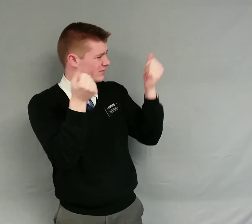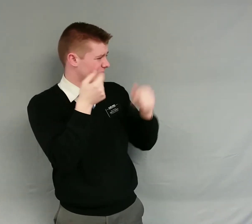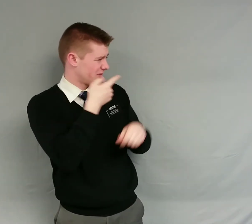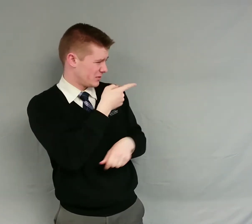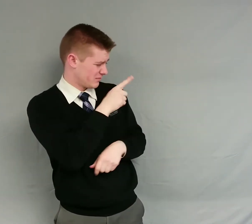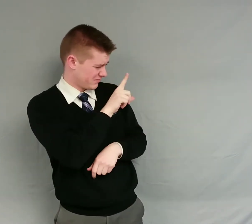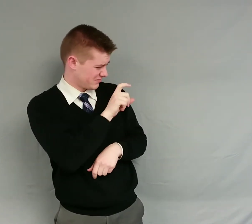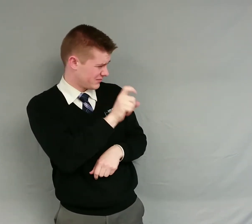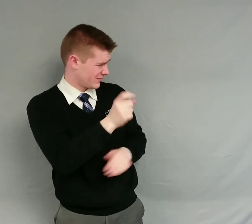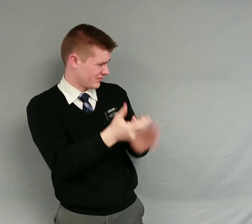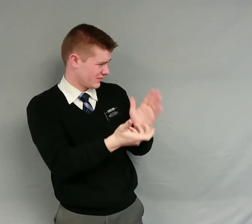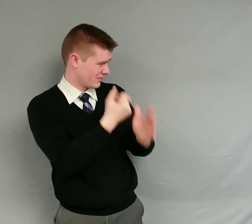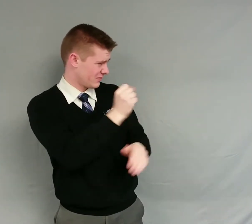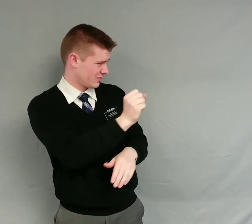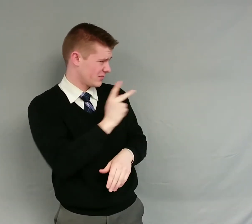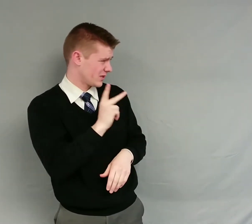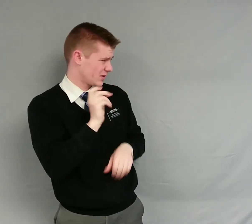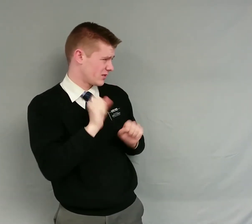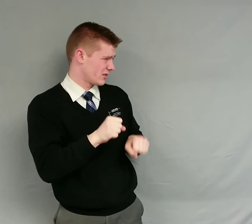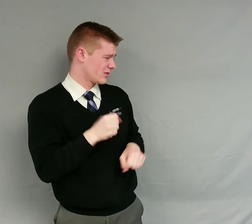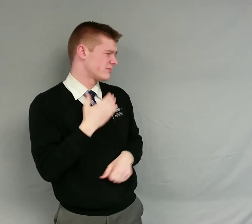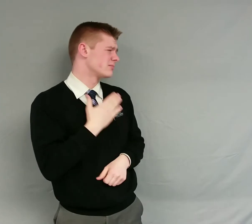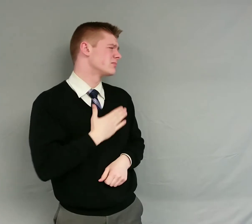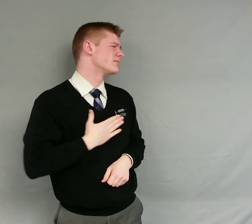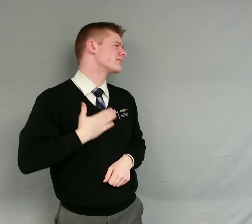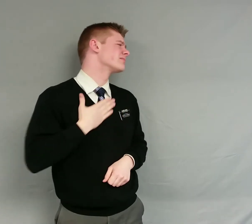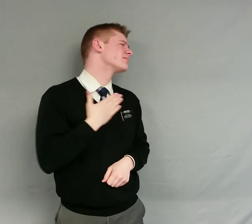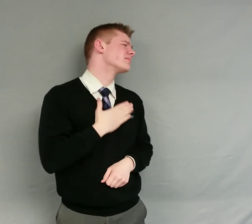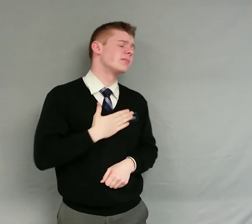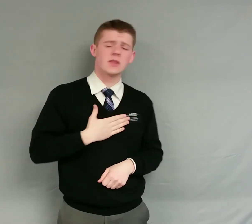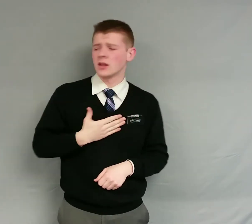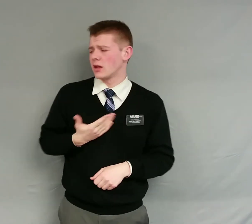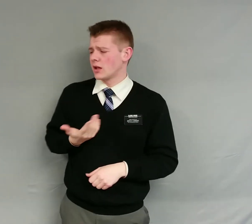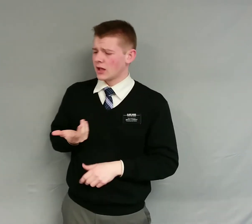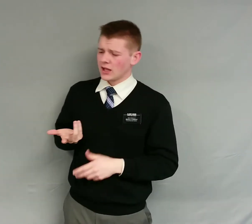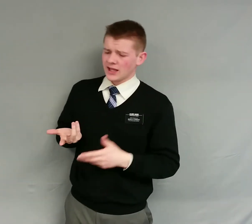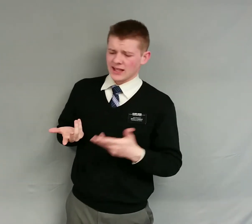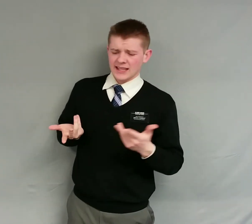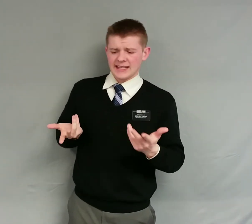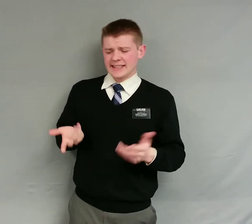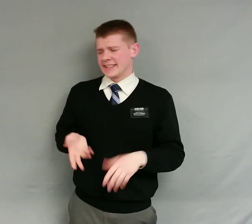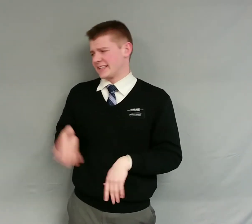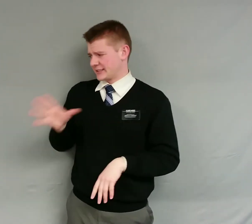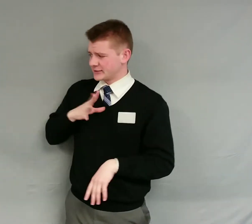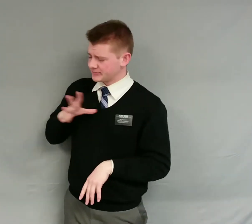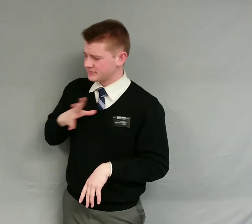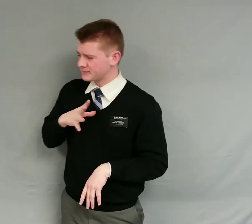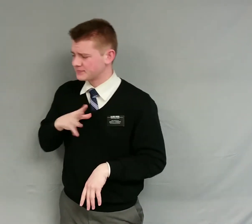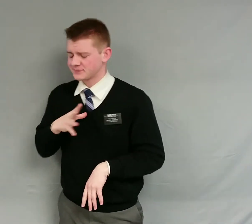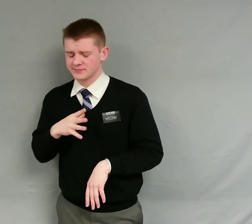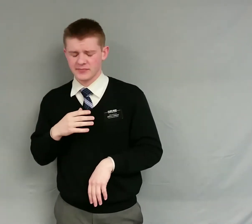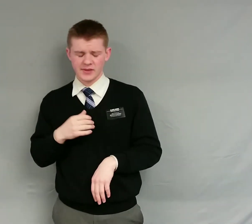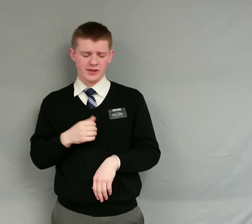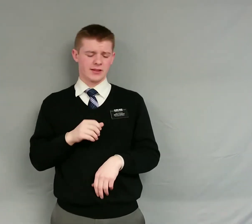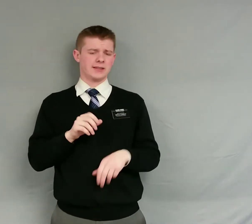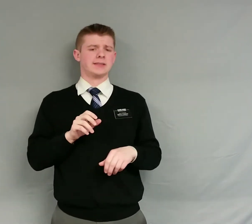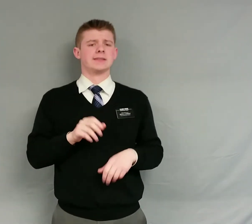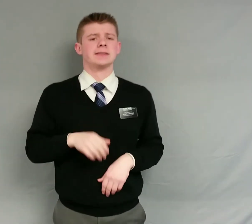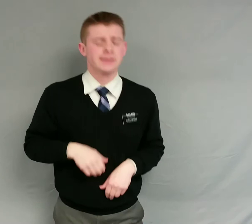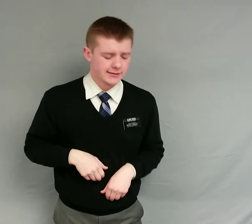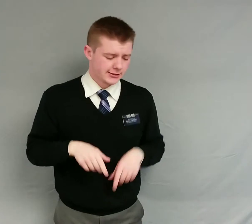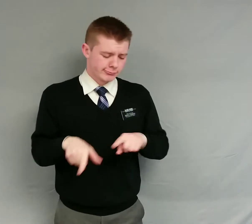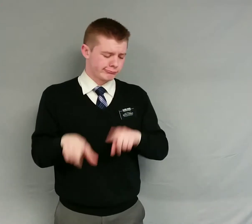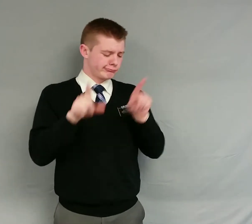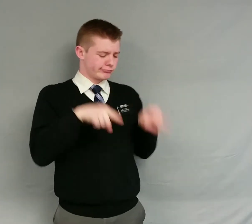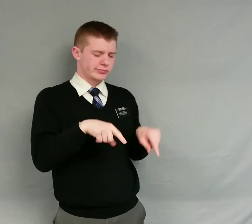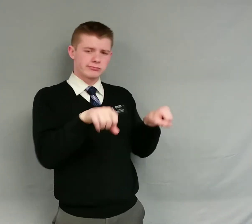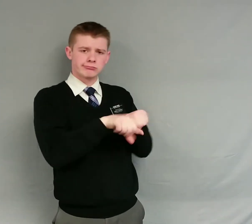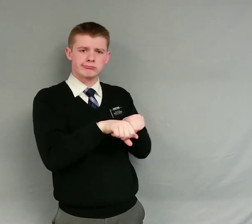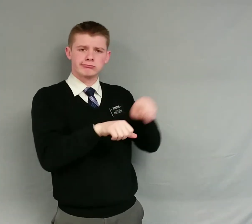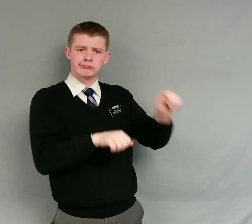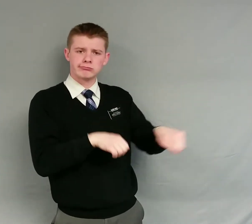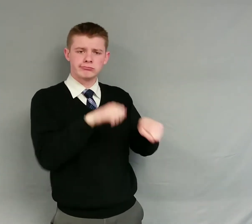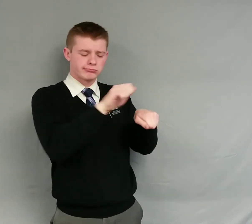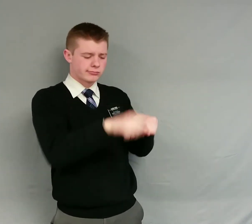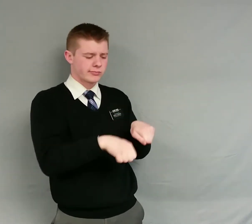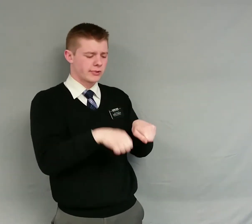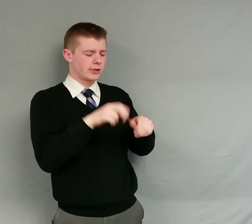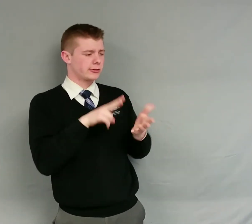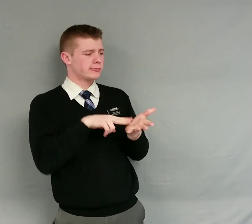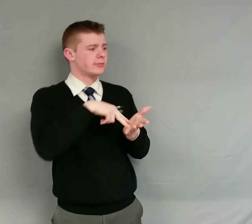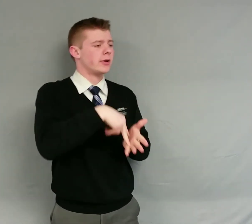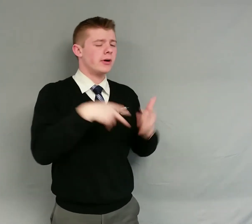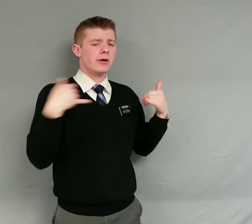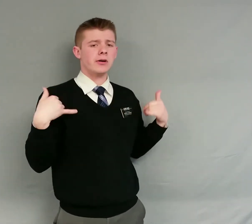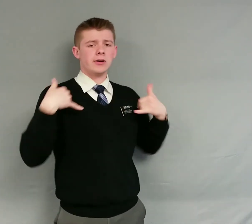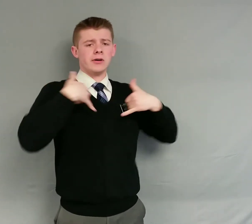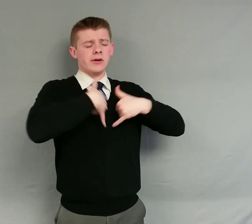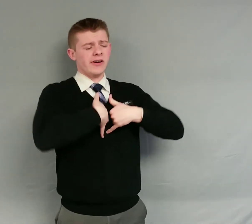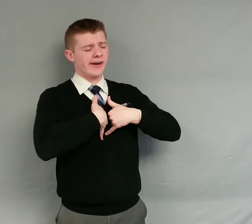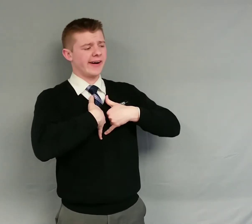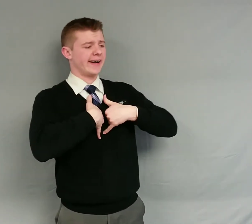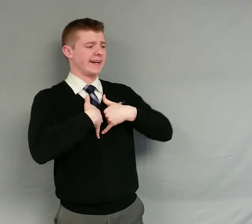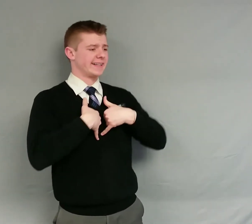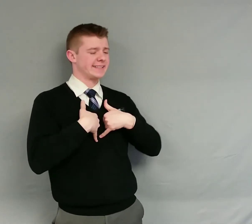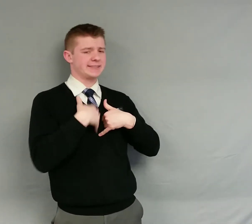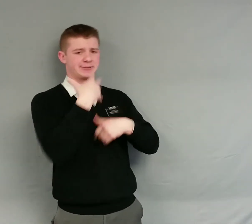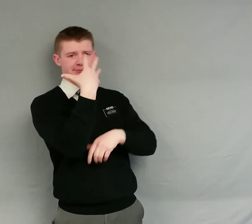pills to help sooth the pain. He nodded and, yawning, got up from bed, slipped on his shoes and grabbed his coat.